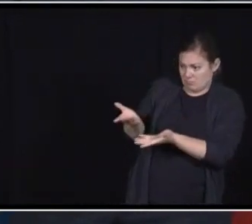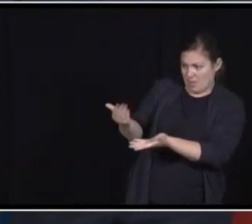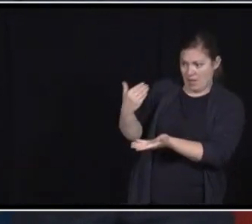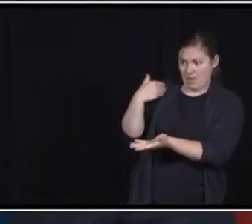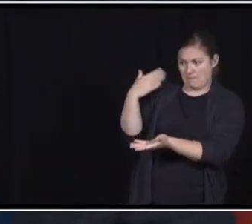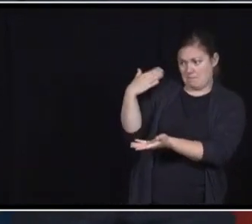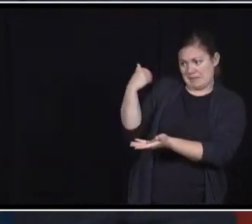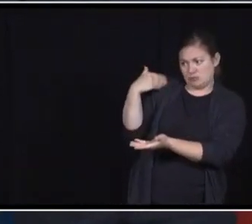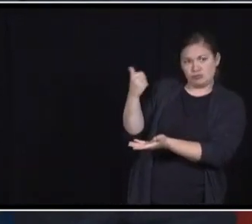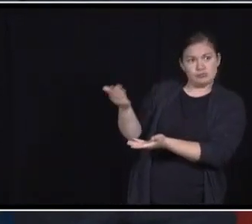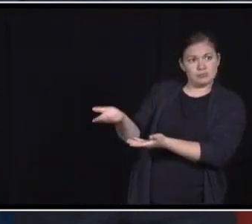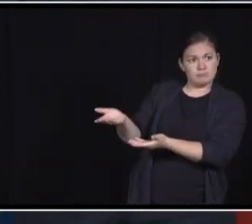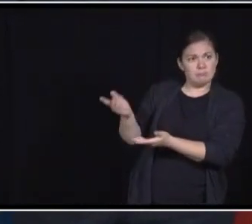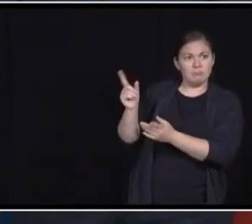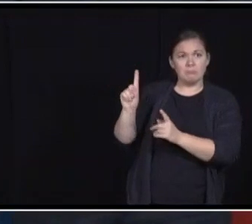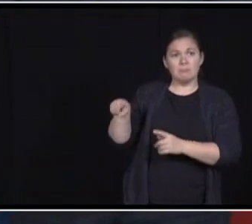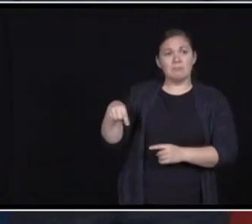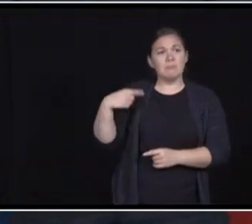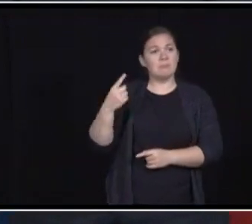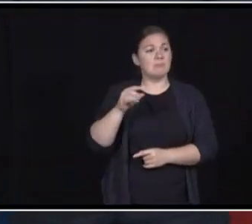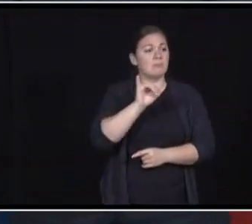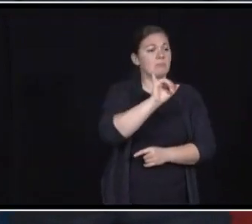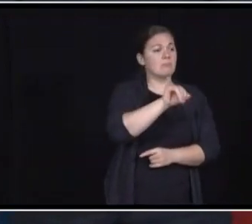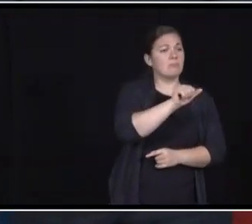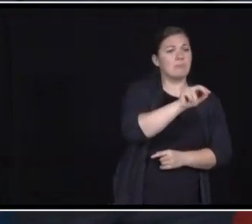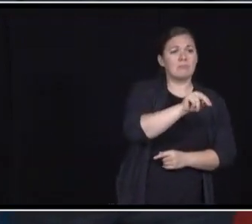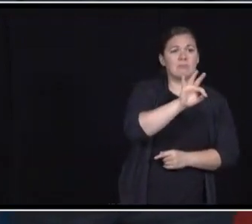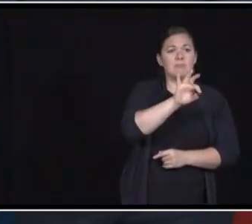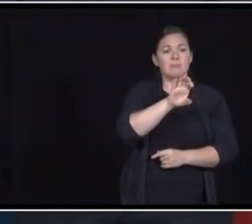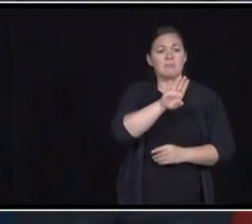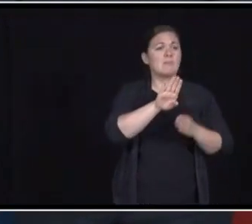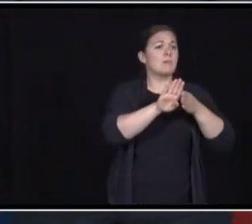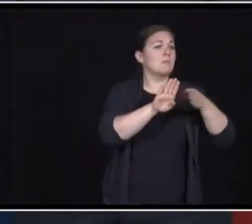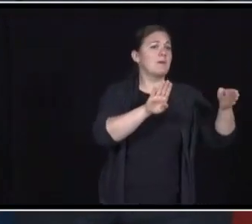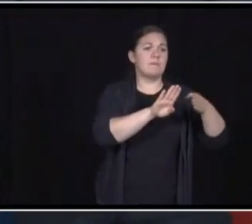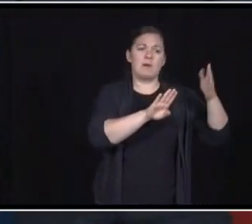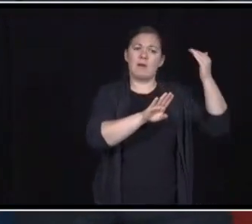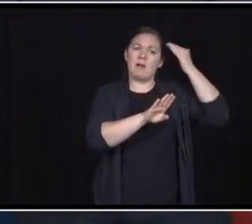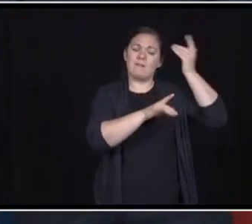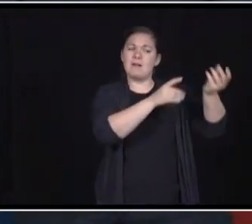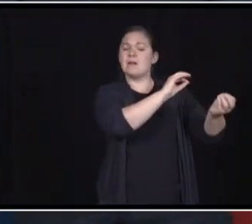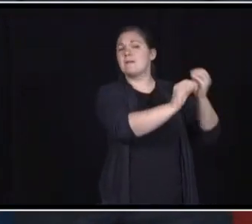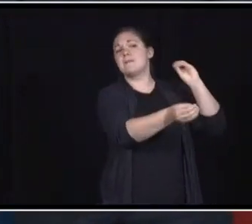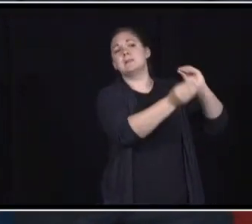Premier in the history of this province who is dedicated somebody to long-term care. A full ministry.